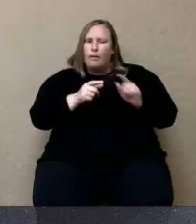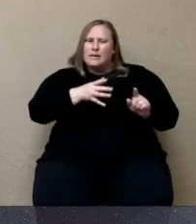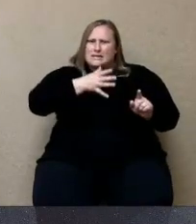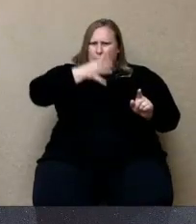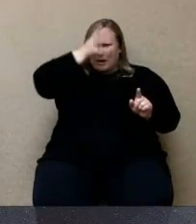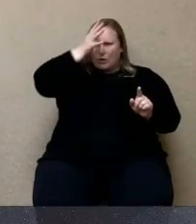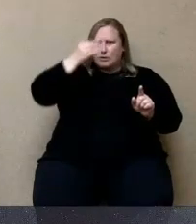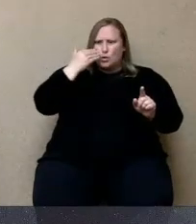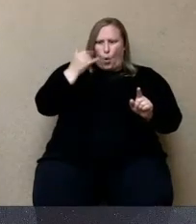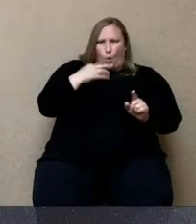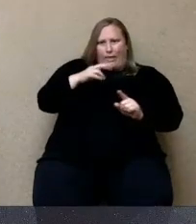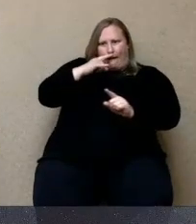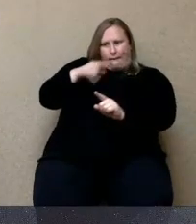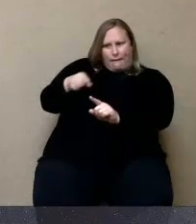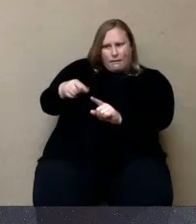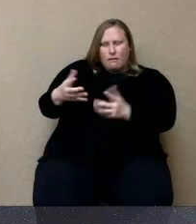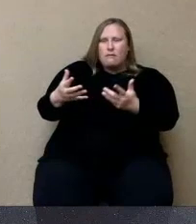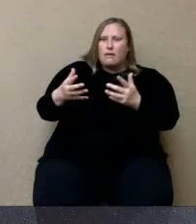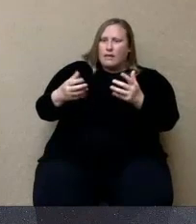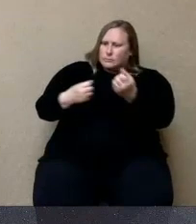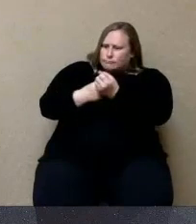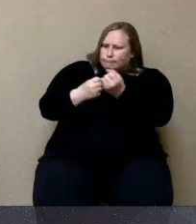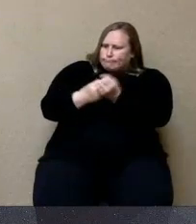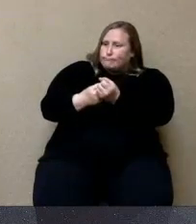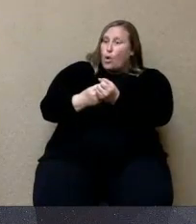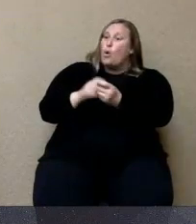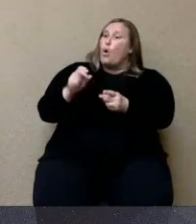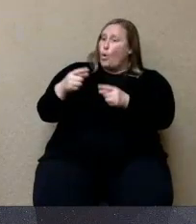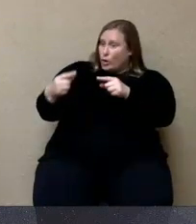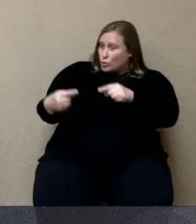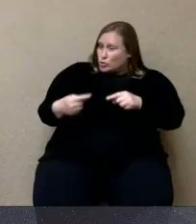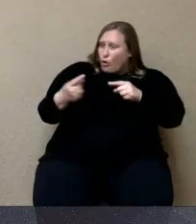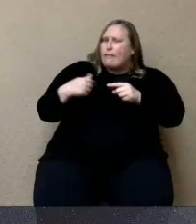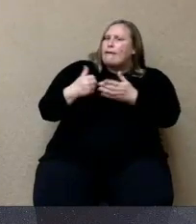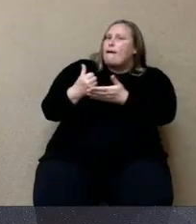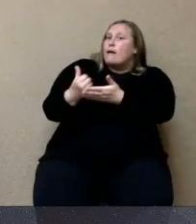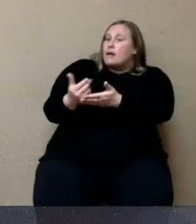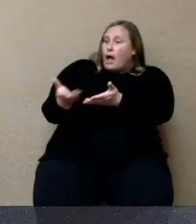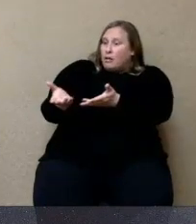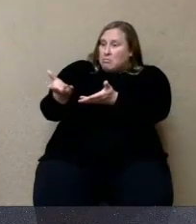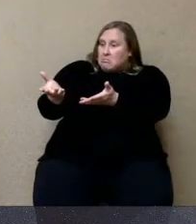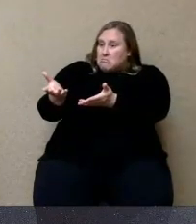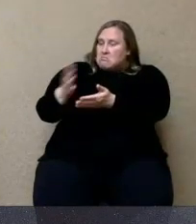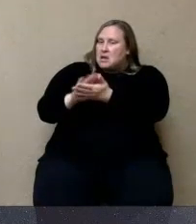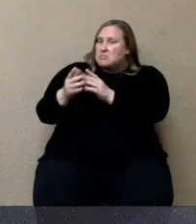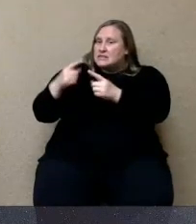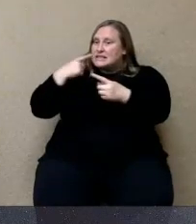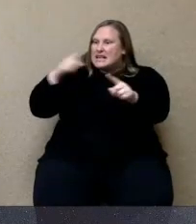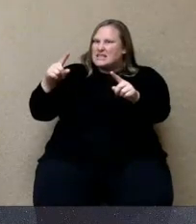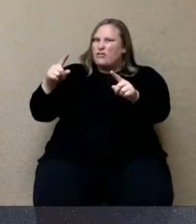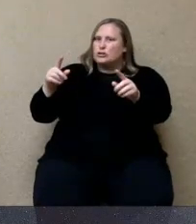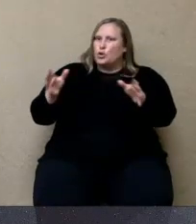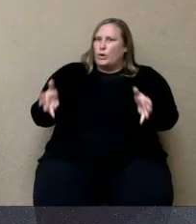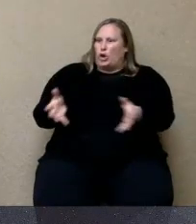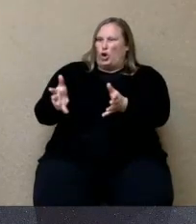than anybody else and they can be there to say like, oh, it looks like you're struggling. Let me help you, so you can be successful, and then we'll keep going.